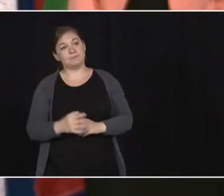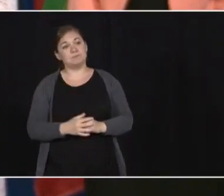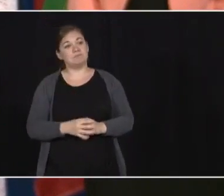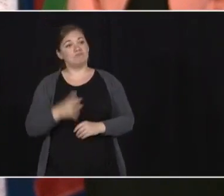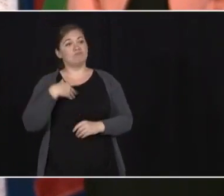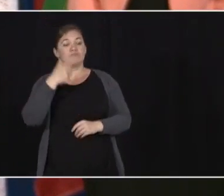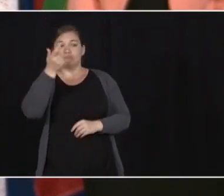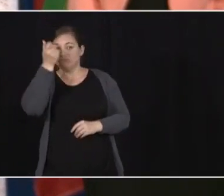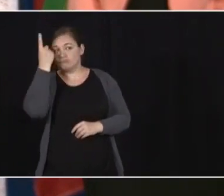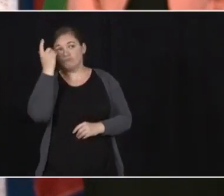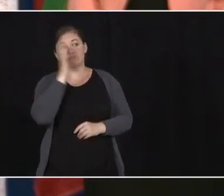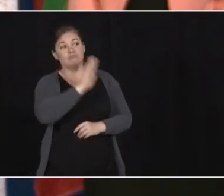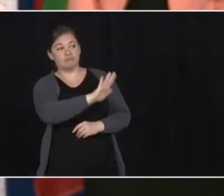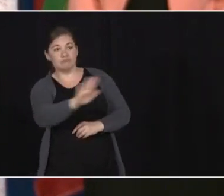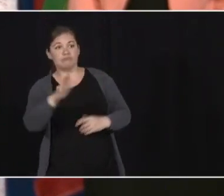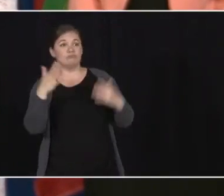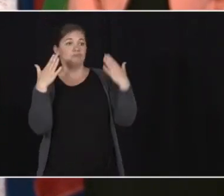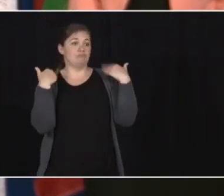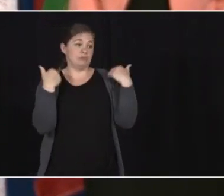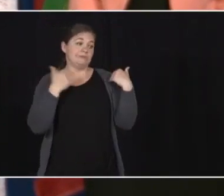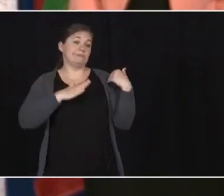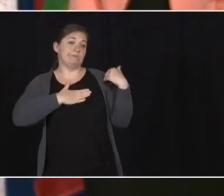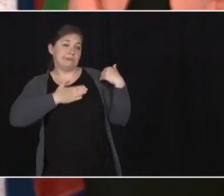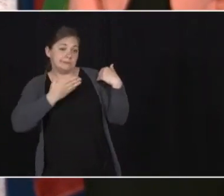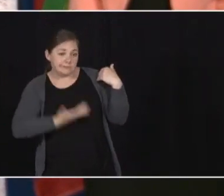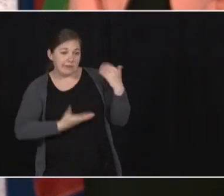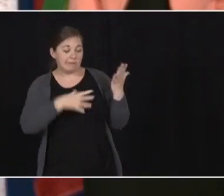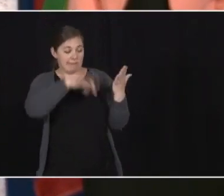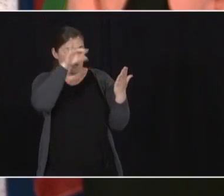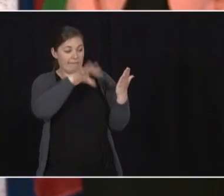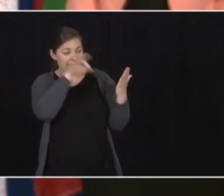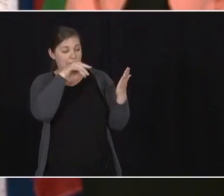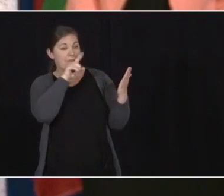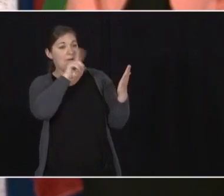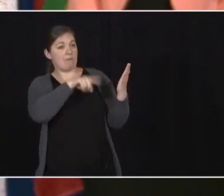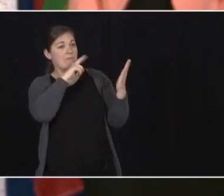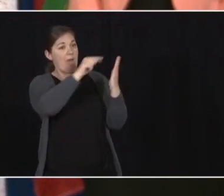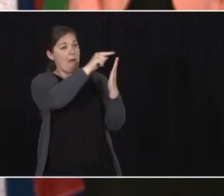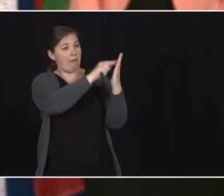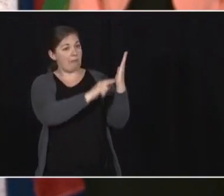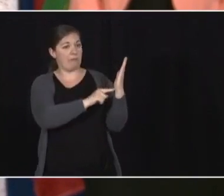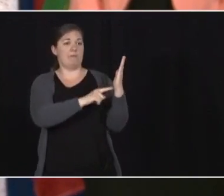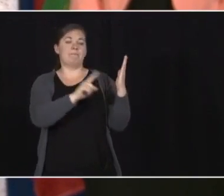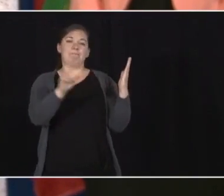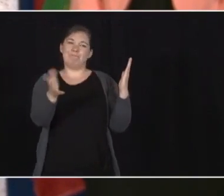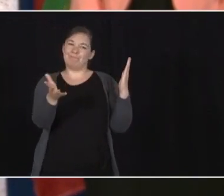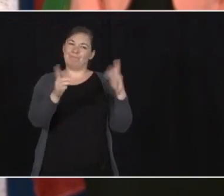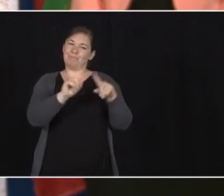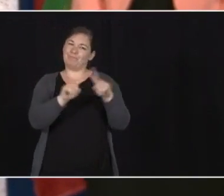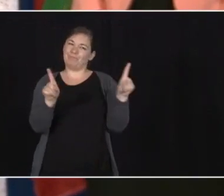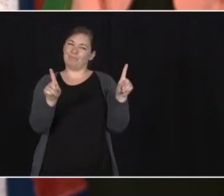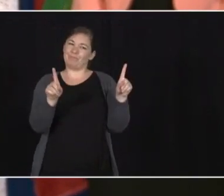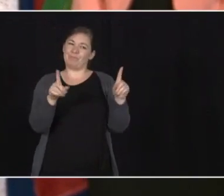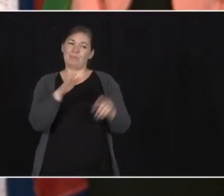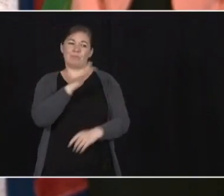I understand that you handed the minister are very upset by the revelation. Provinces had the inspection system all the years that you